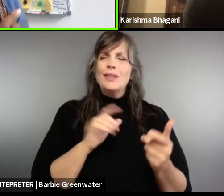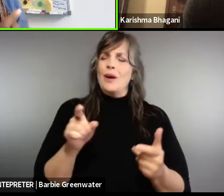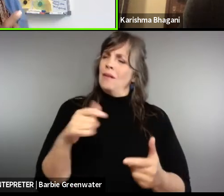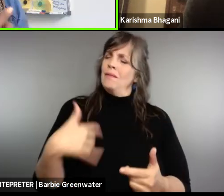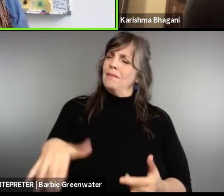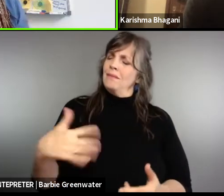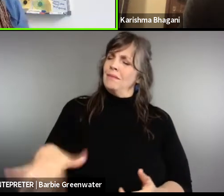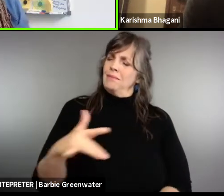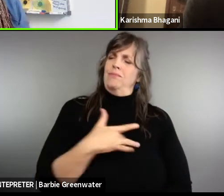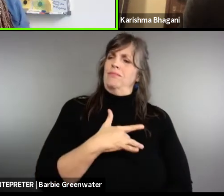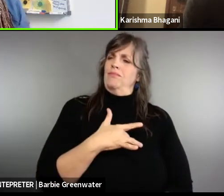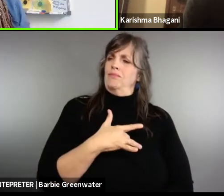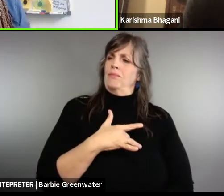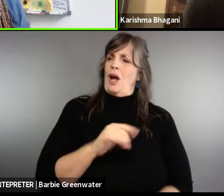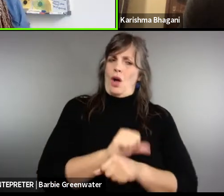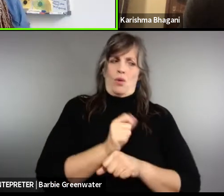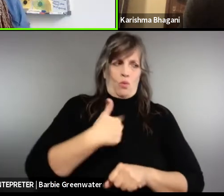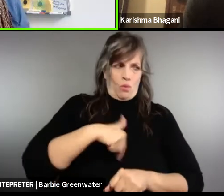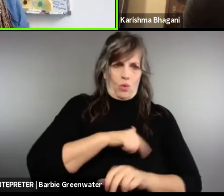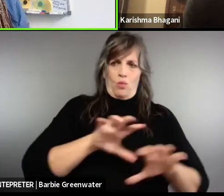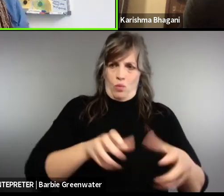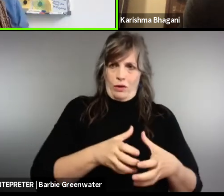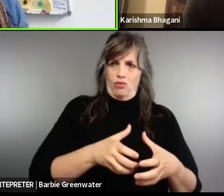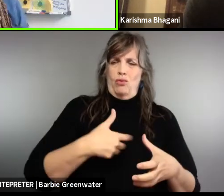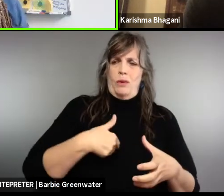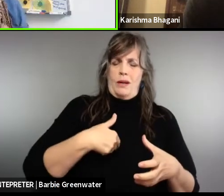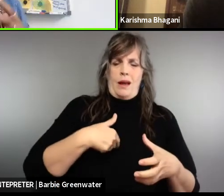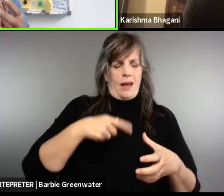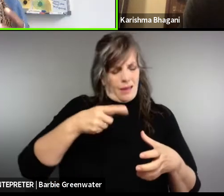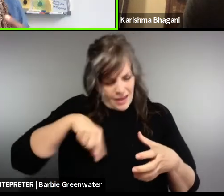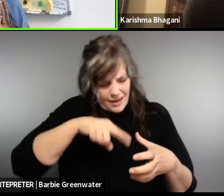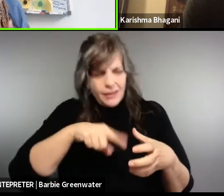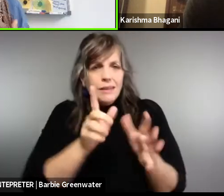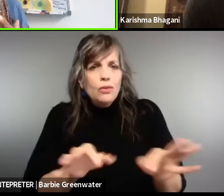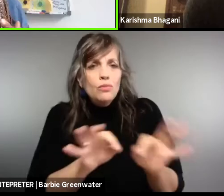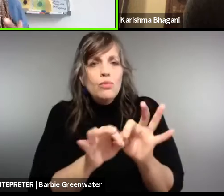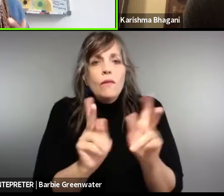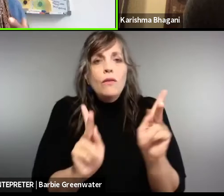this was an important space for people to be able to experiment and play without judgment.